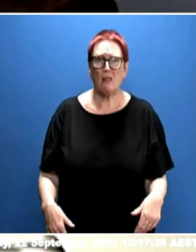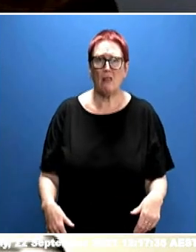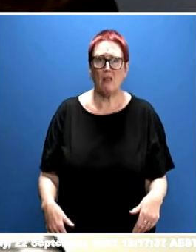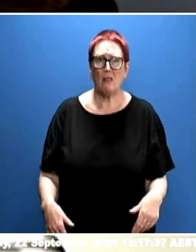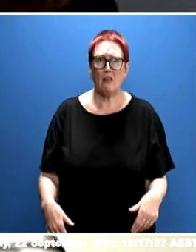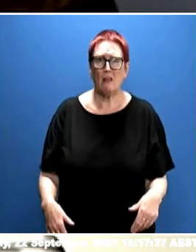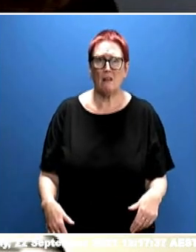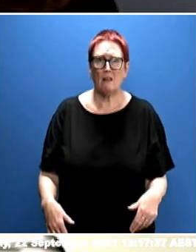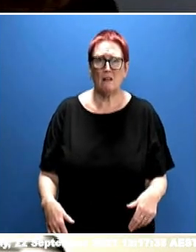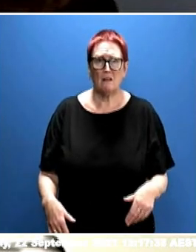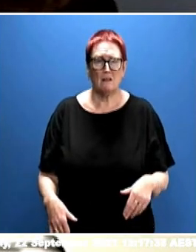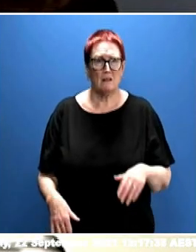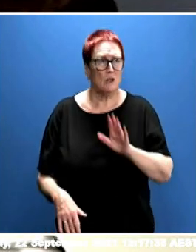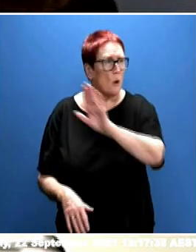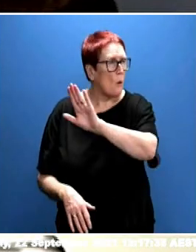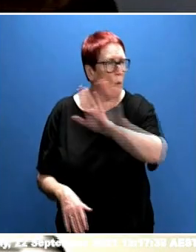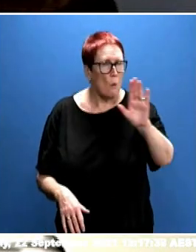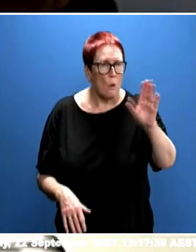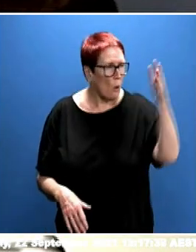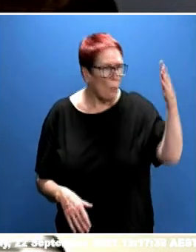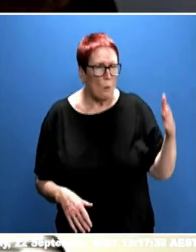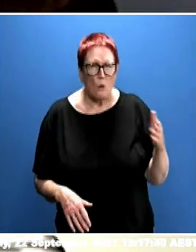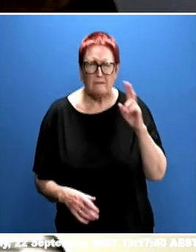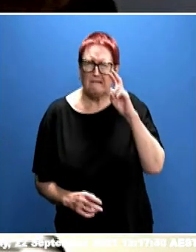The colouring even on the walls was very dark.